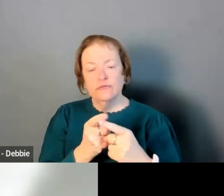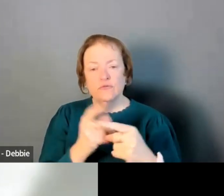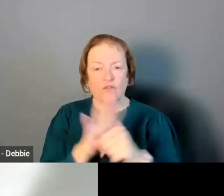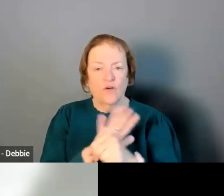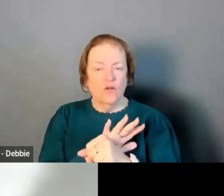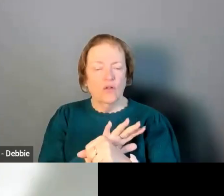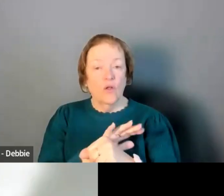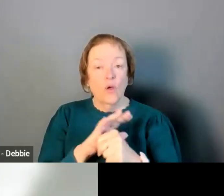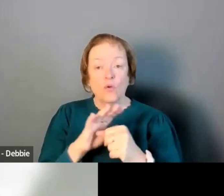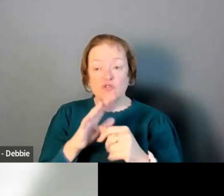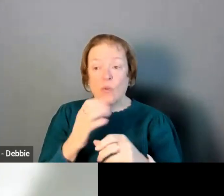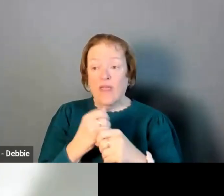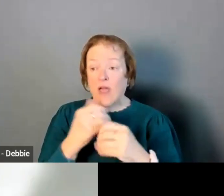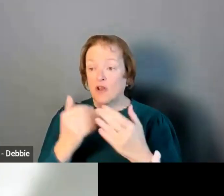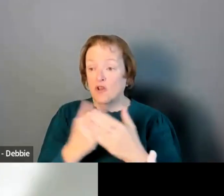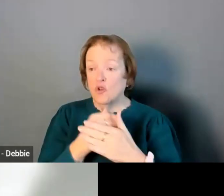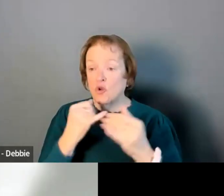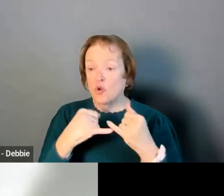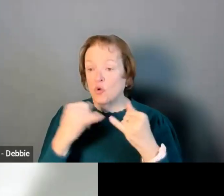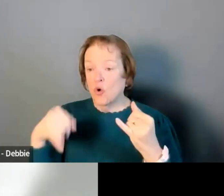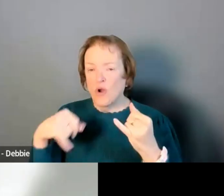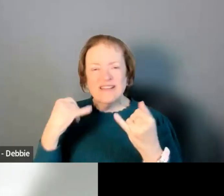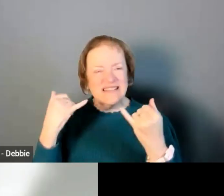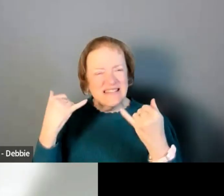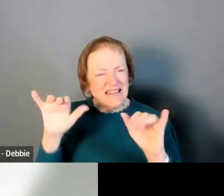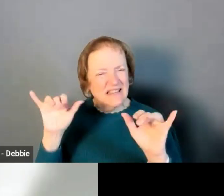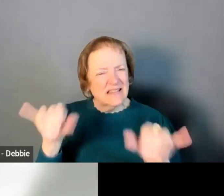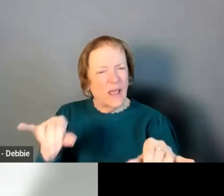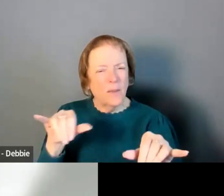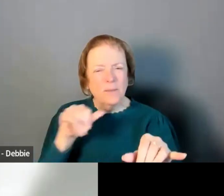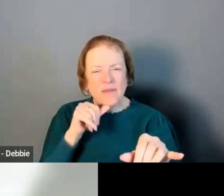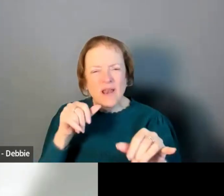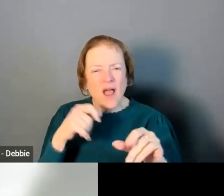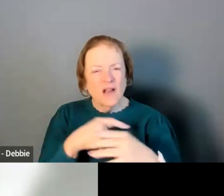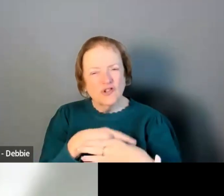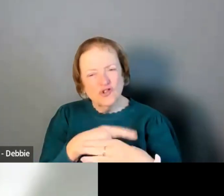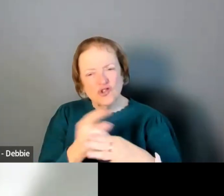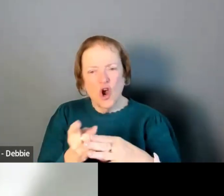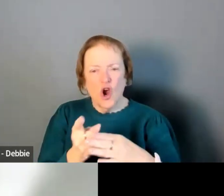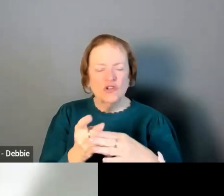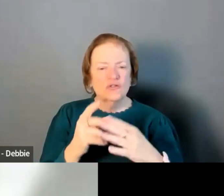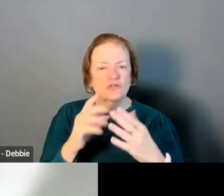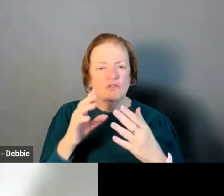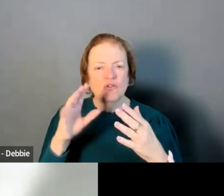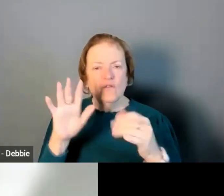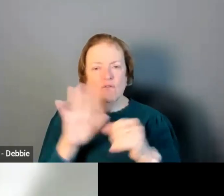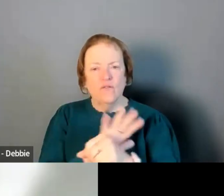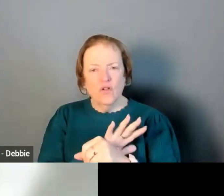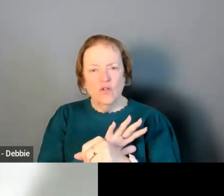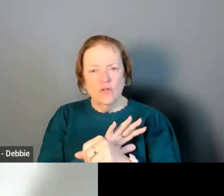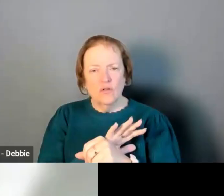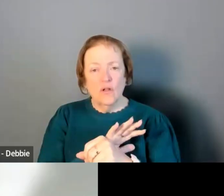Would not charge. What I noticed was at the port of how it happened, I do not know.